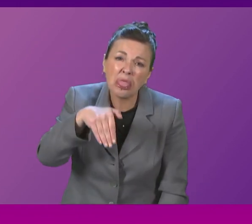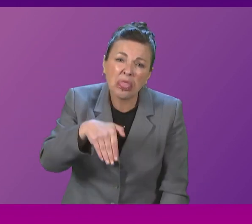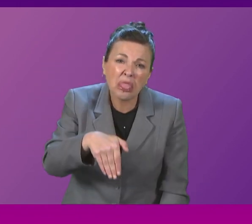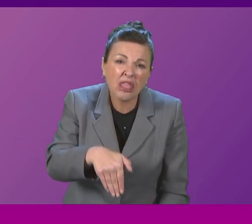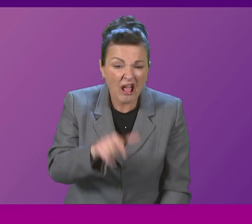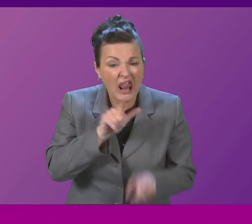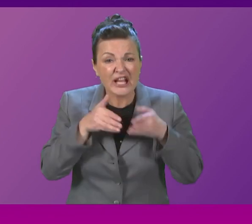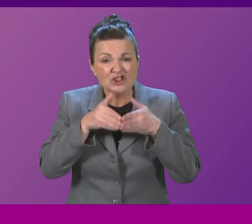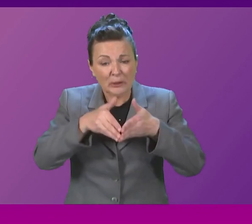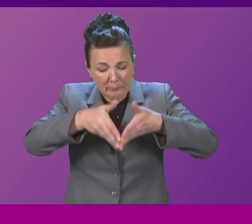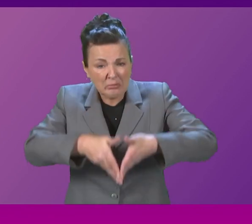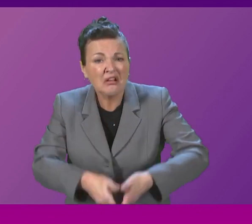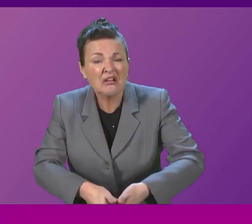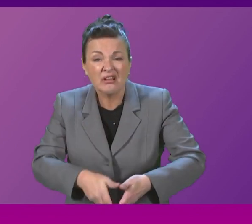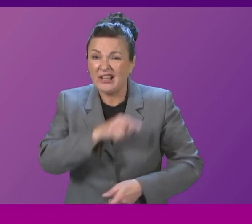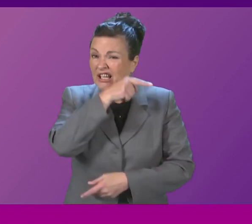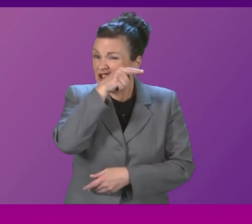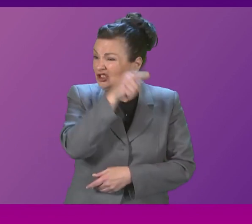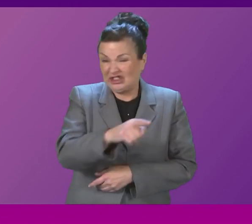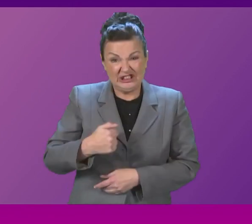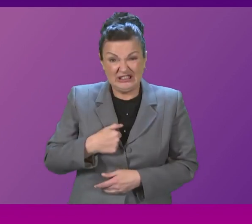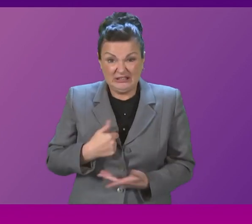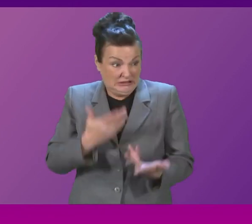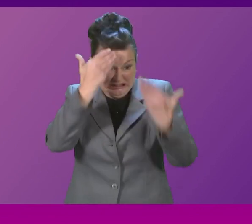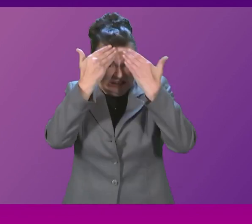She is up separation creek without a paddle.